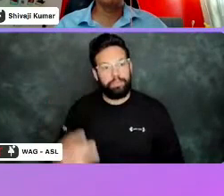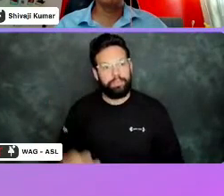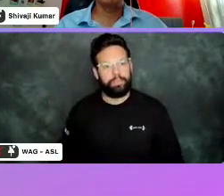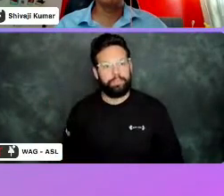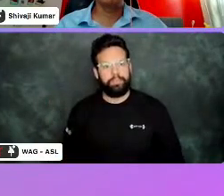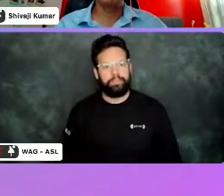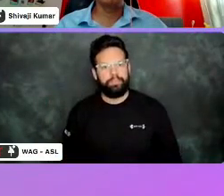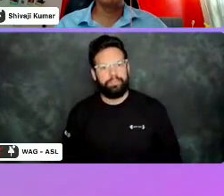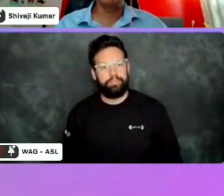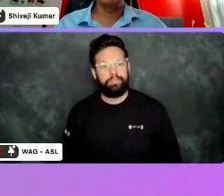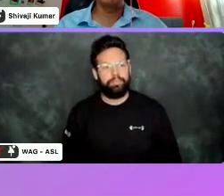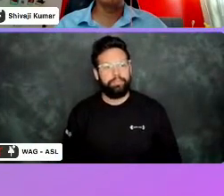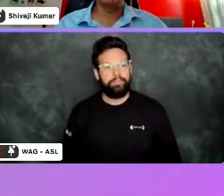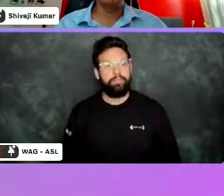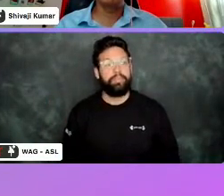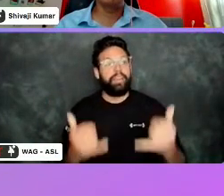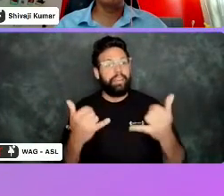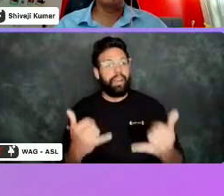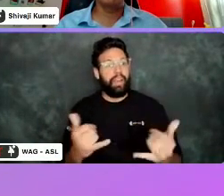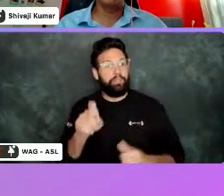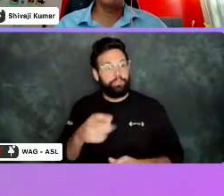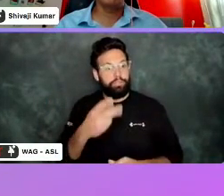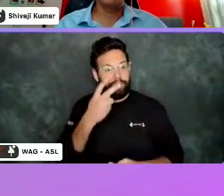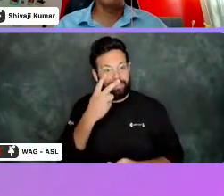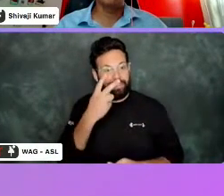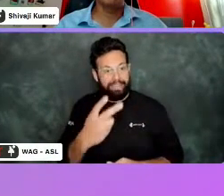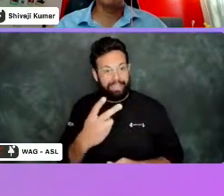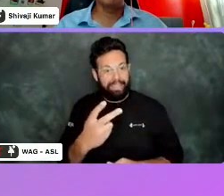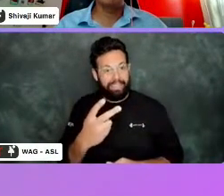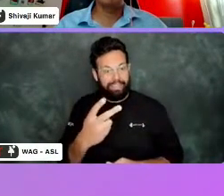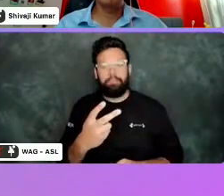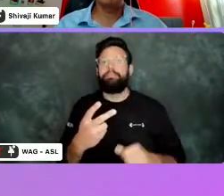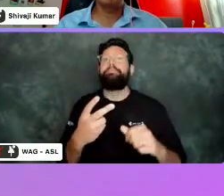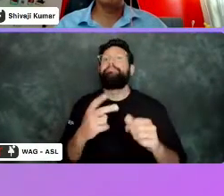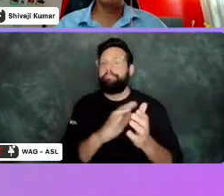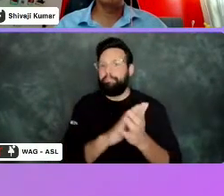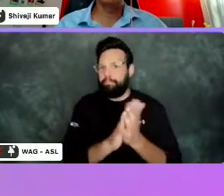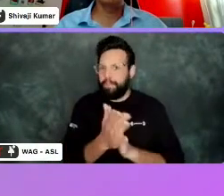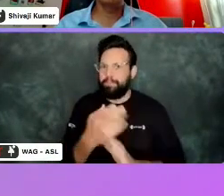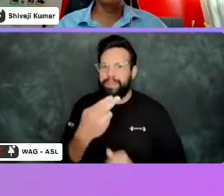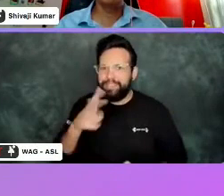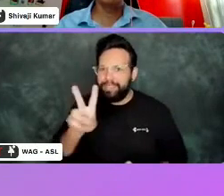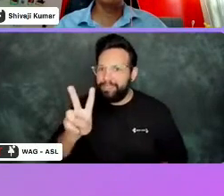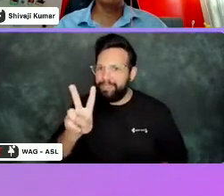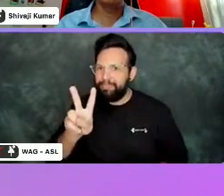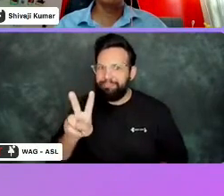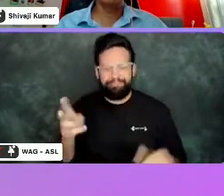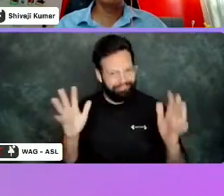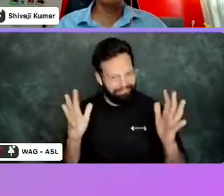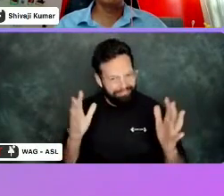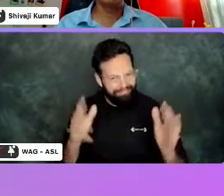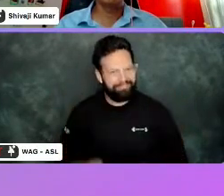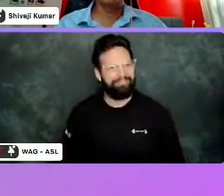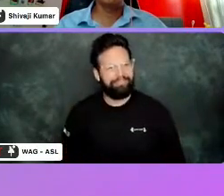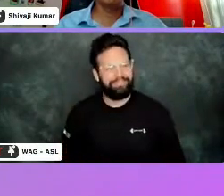we should see that these are now updated to H2s. Look at that. So I think our headings are good to go.